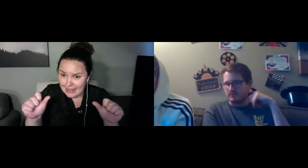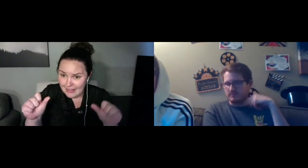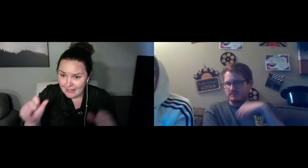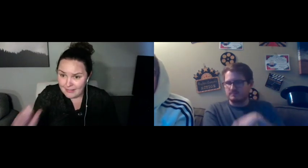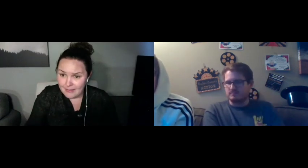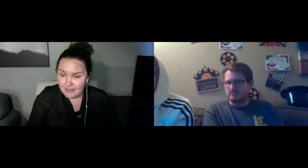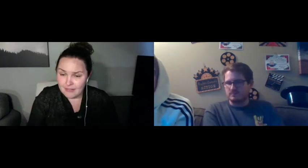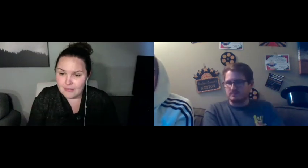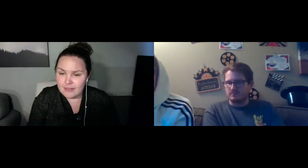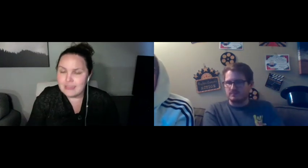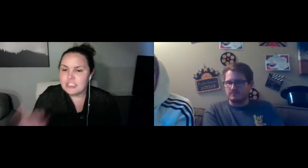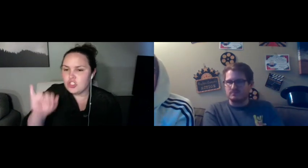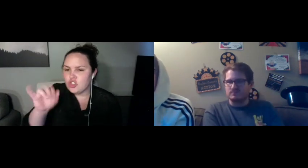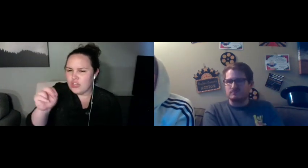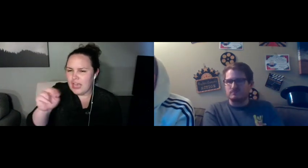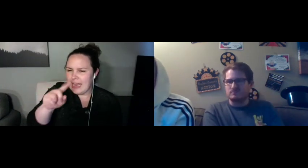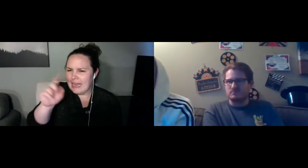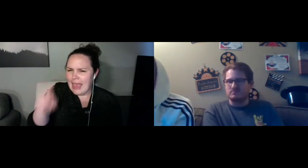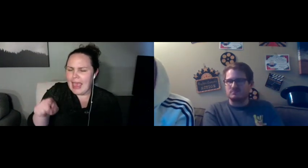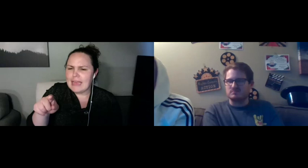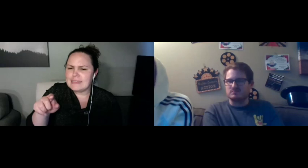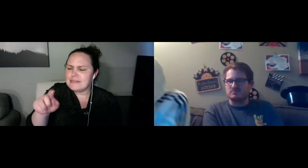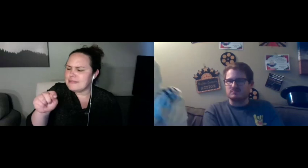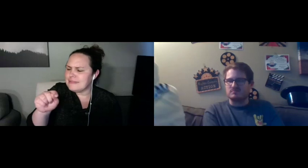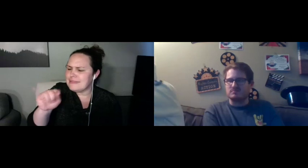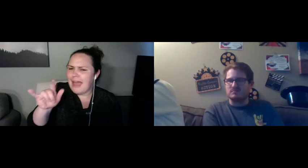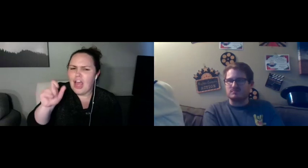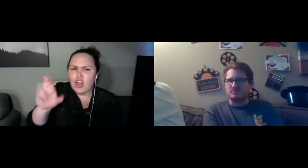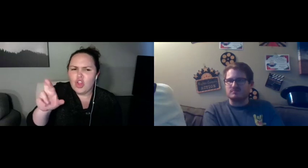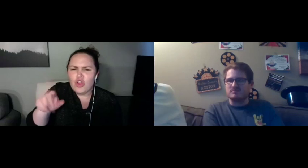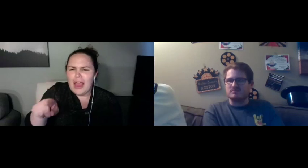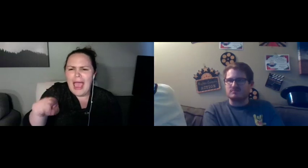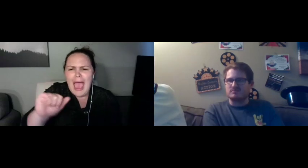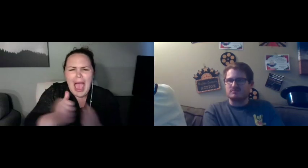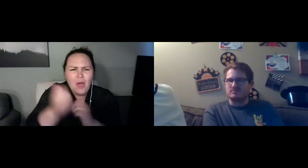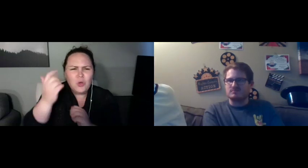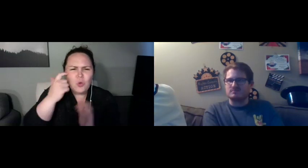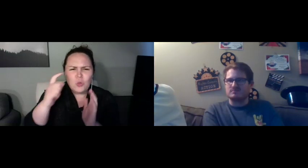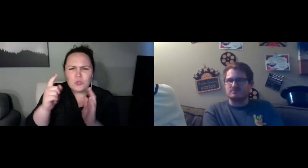Jen: Tyler asked, how do you know where the pins are?